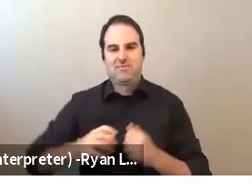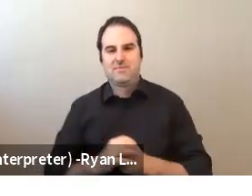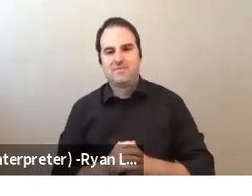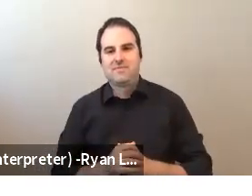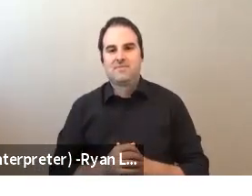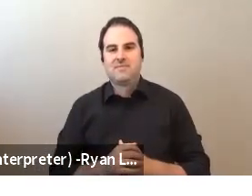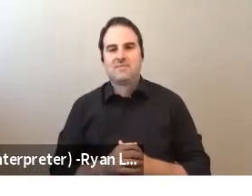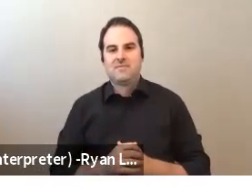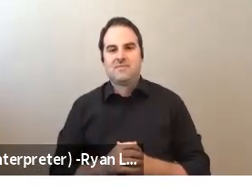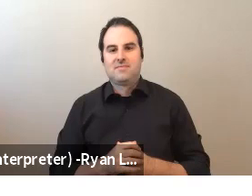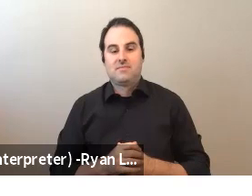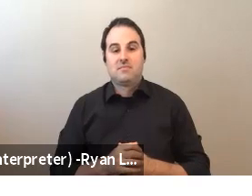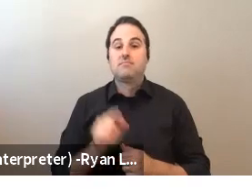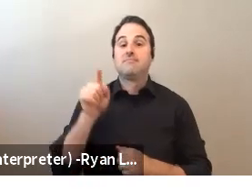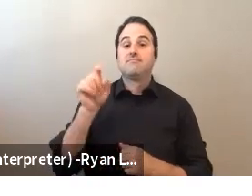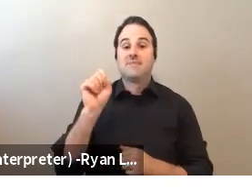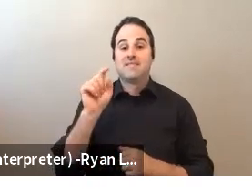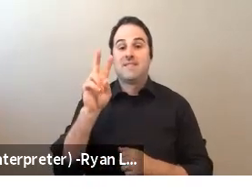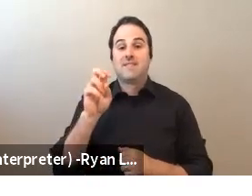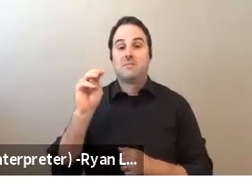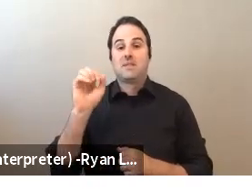This is Steve McDonald of the veteran band Red Cross.